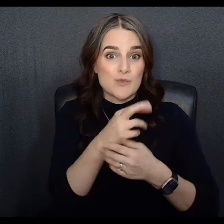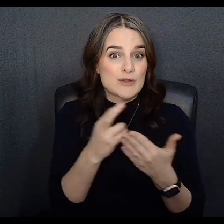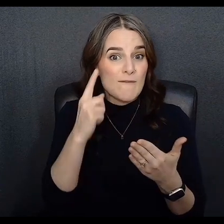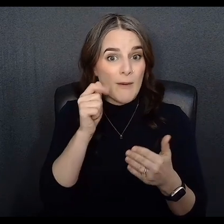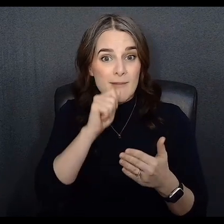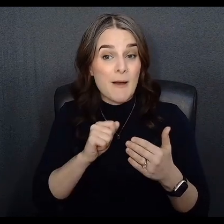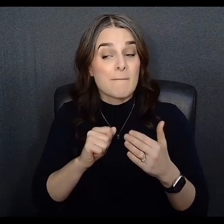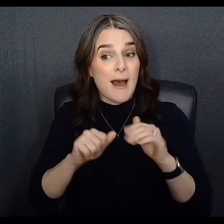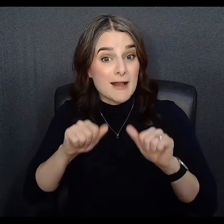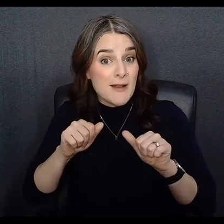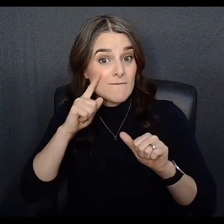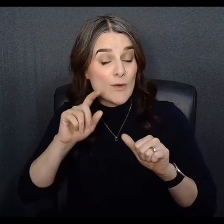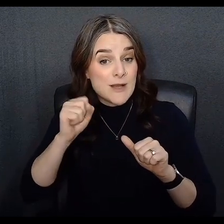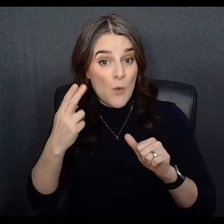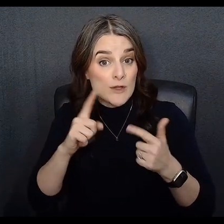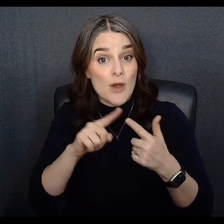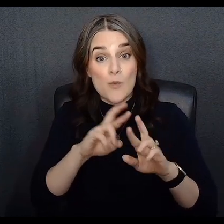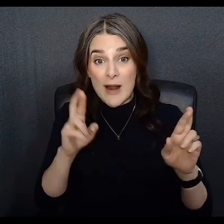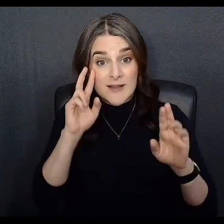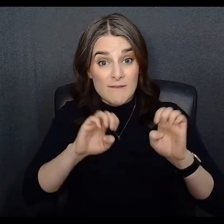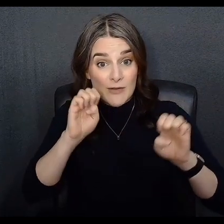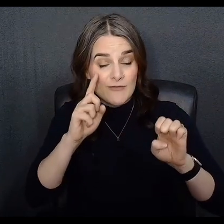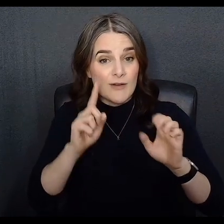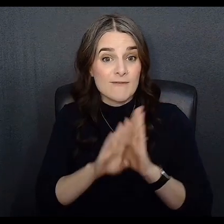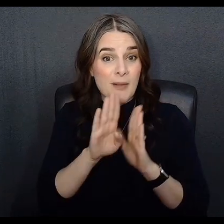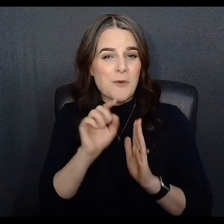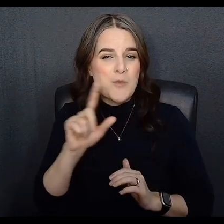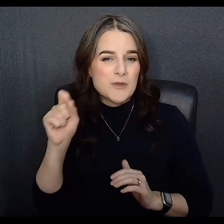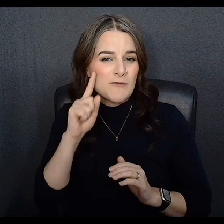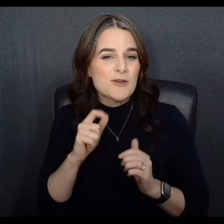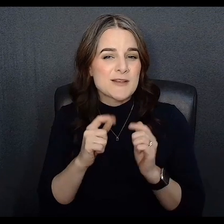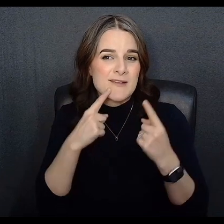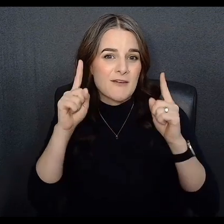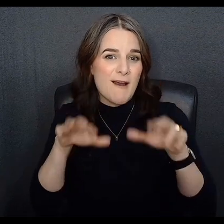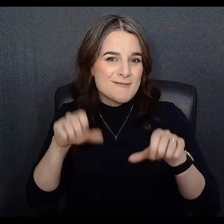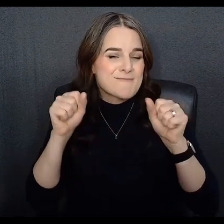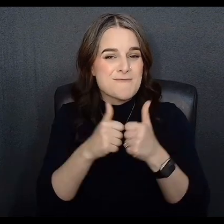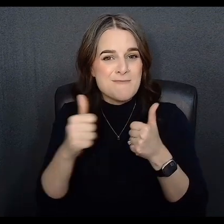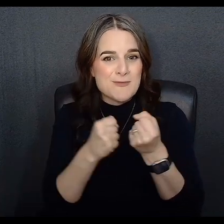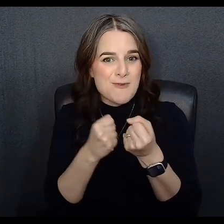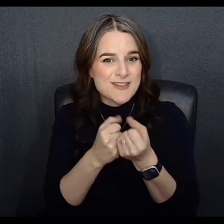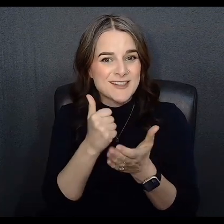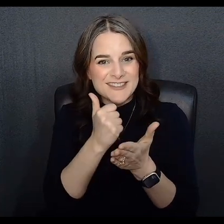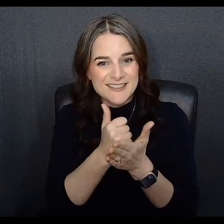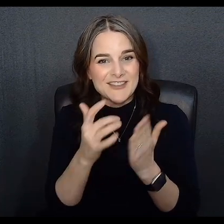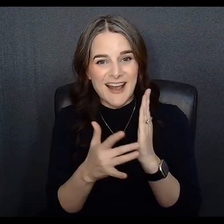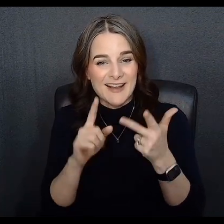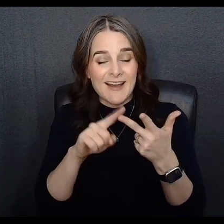a readiness evaluation to develop tools for the successful adoption of remote supports and assistive tech, a statewide assessment to plan